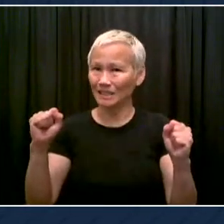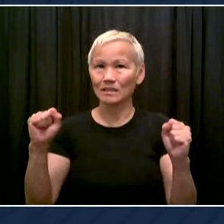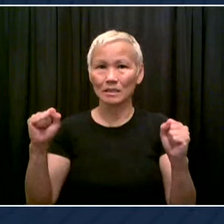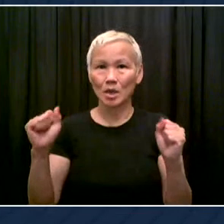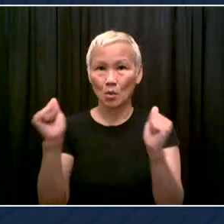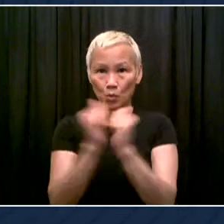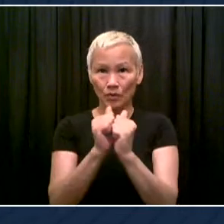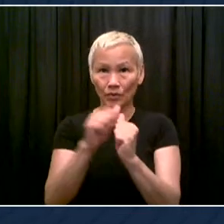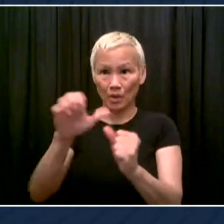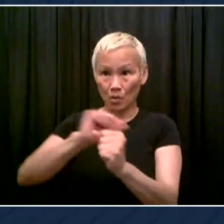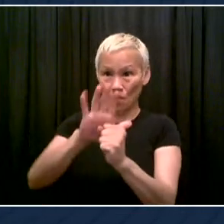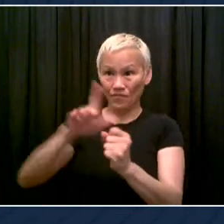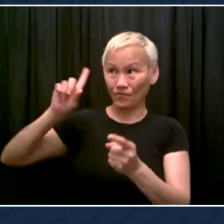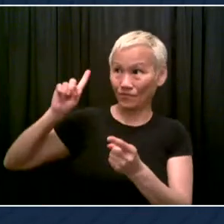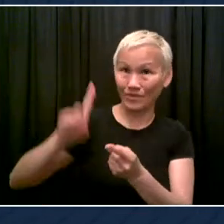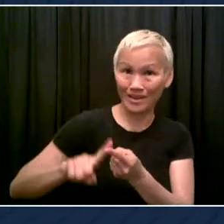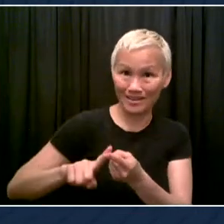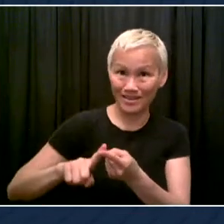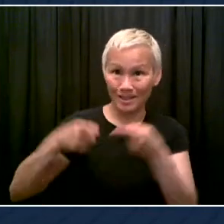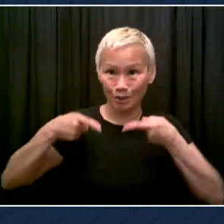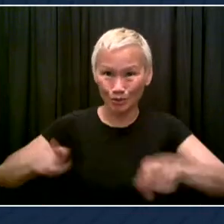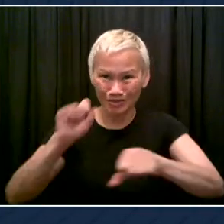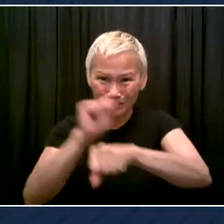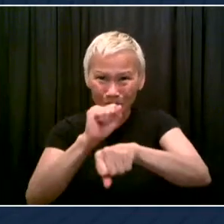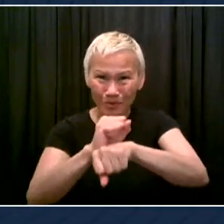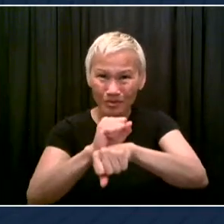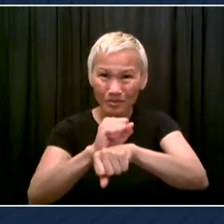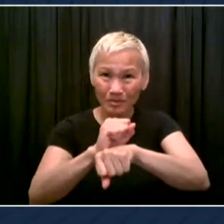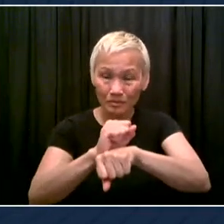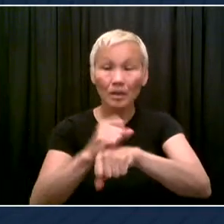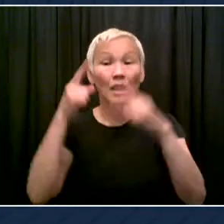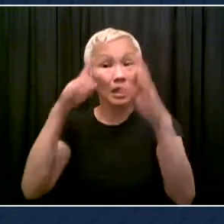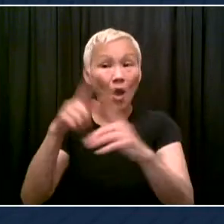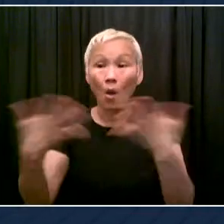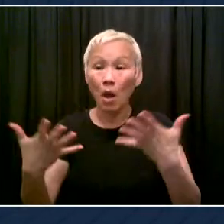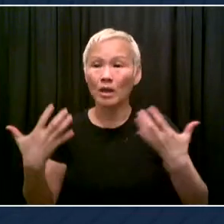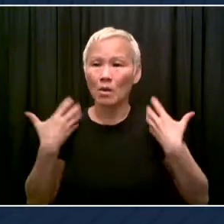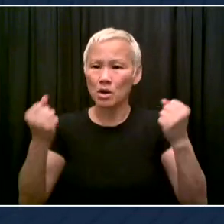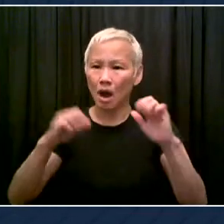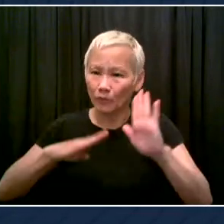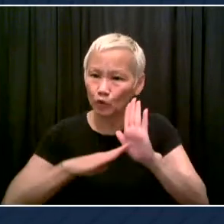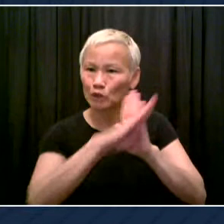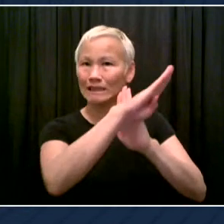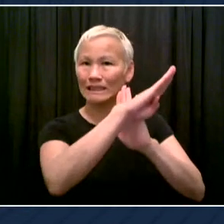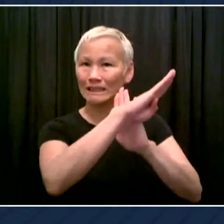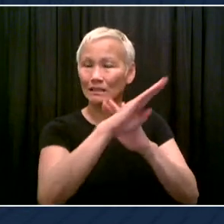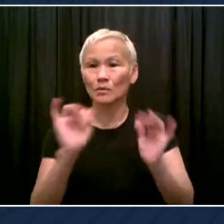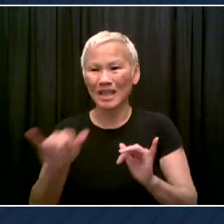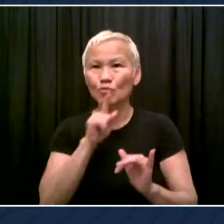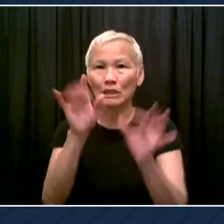KEEPING OUR RESTETS SE.AF